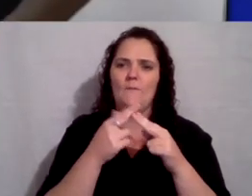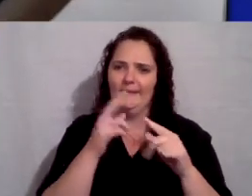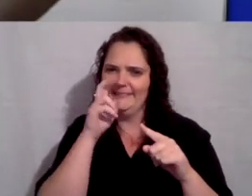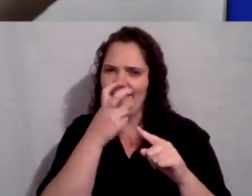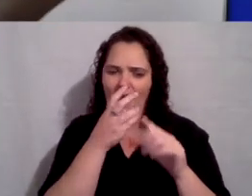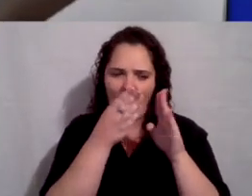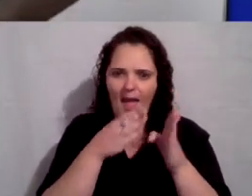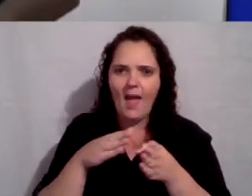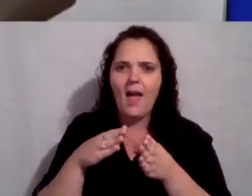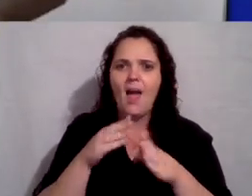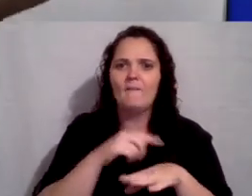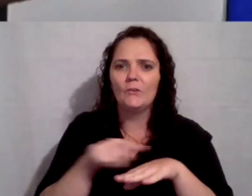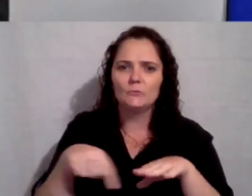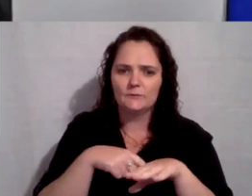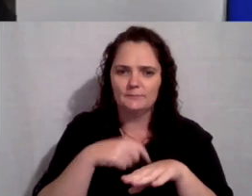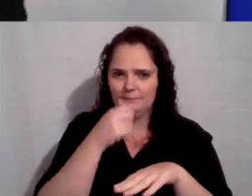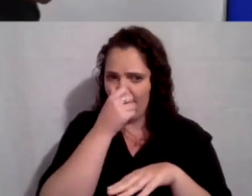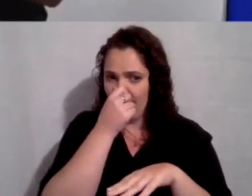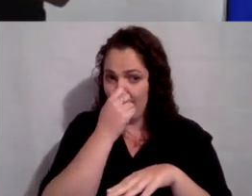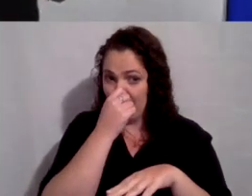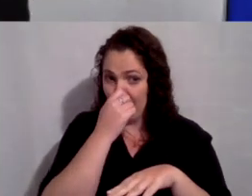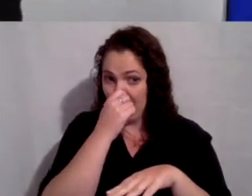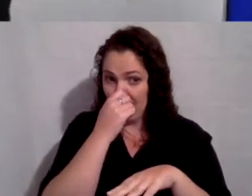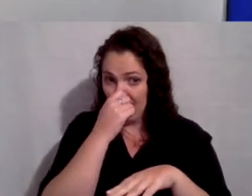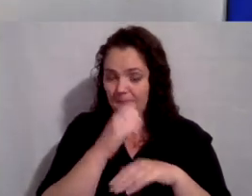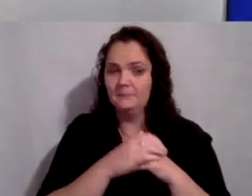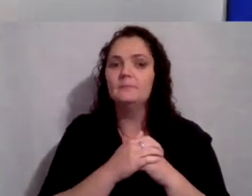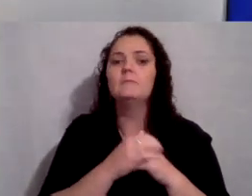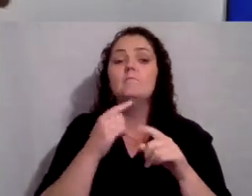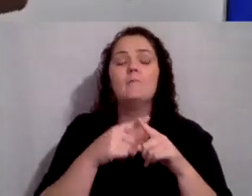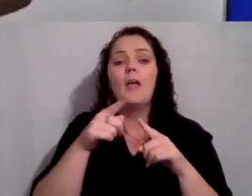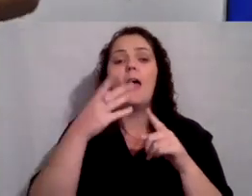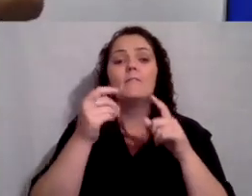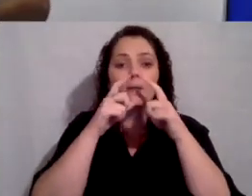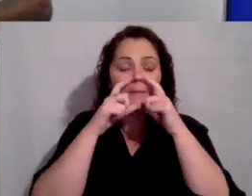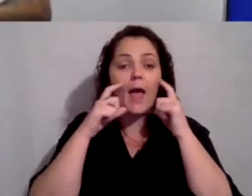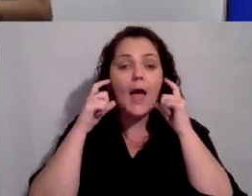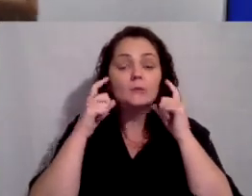onto with these subtractive drawings and that blackness. I know you have their masks as well that they're wearing, their